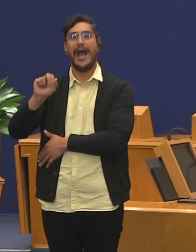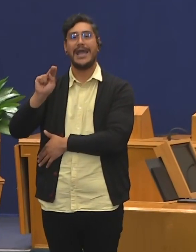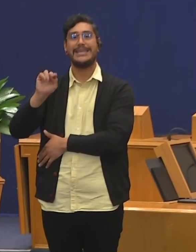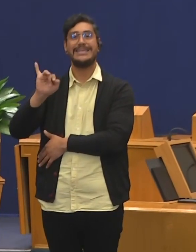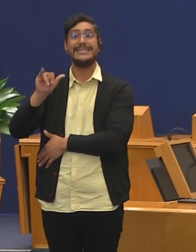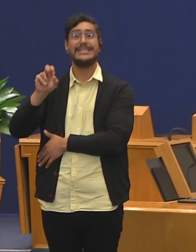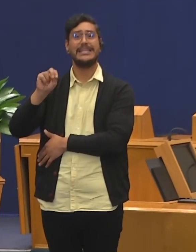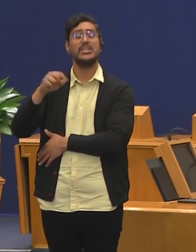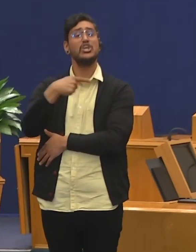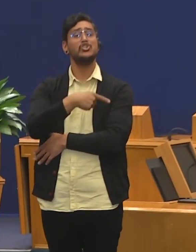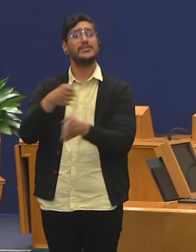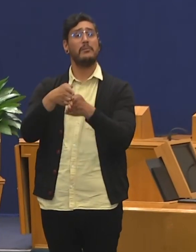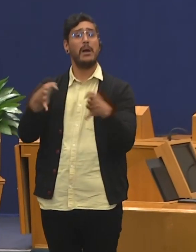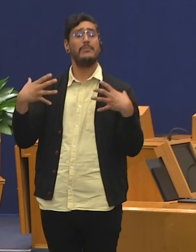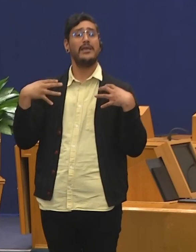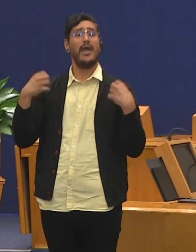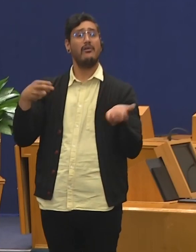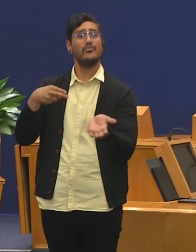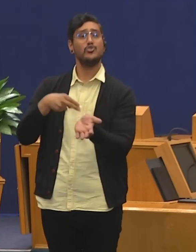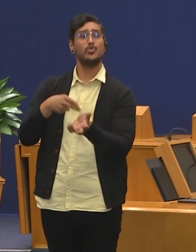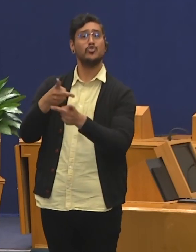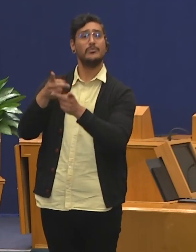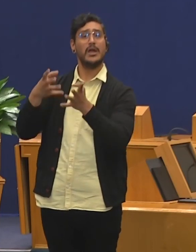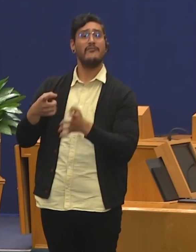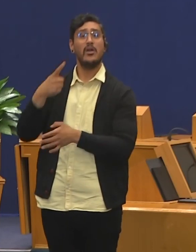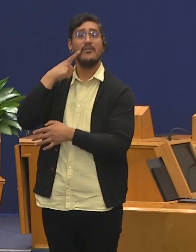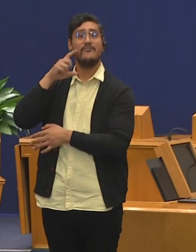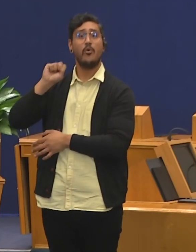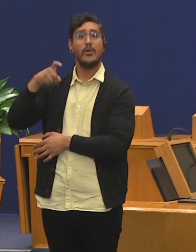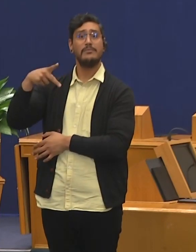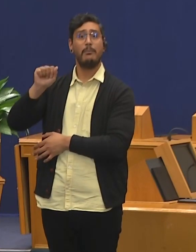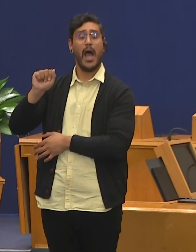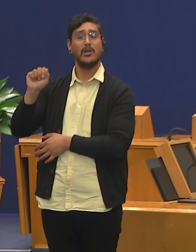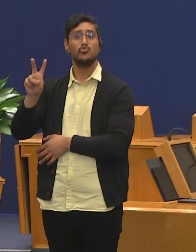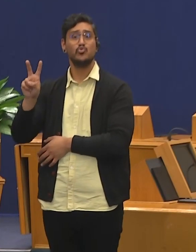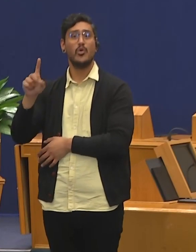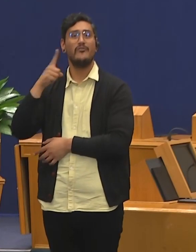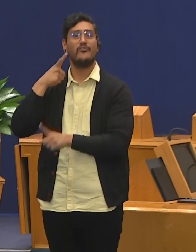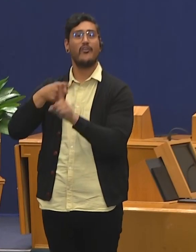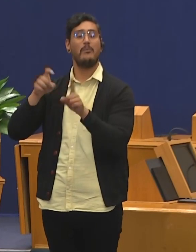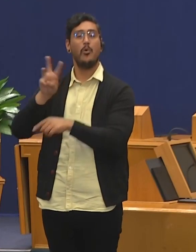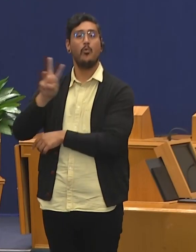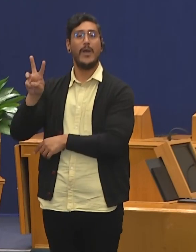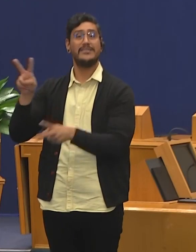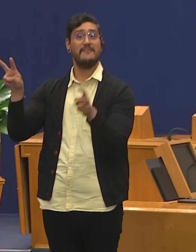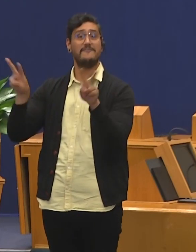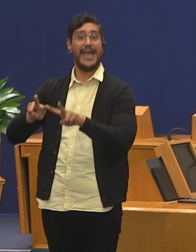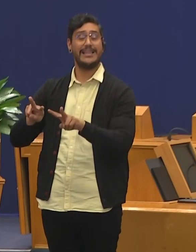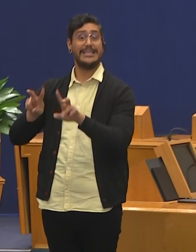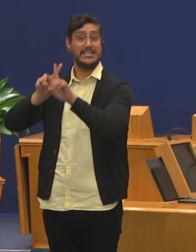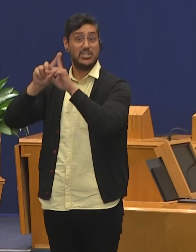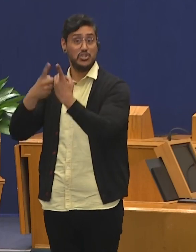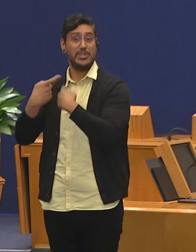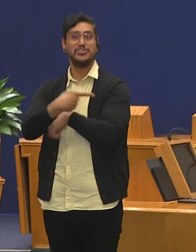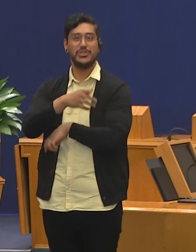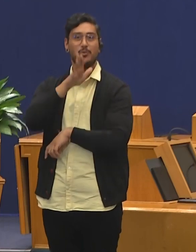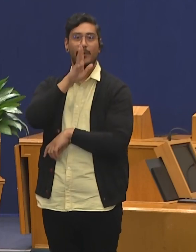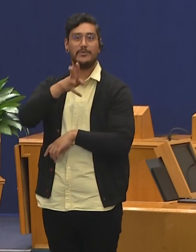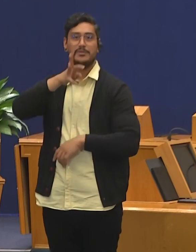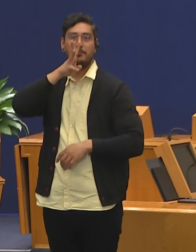INTRODUCE GAREN, OUR PUBLIC HEALTH NURSING SUPERVISORS FOR SPA 2 REPRESENTING THE WEST